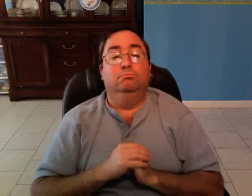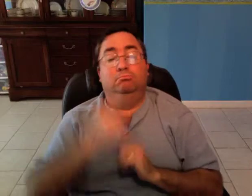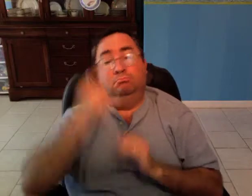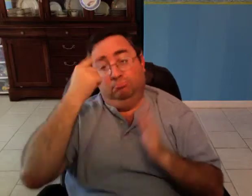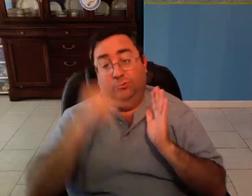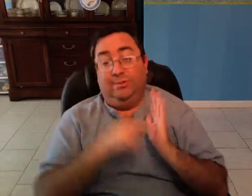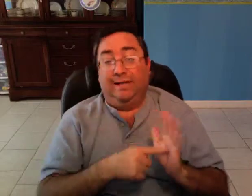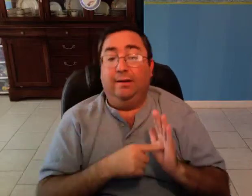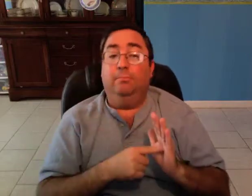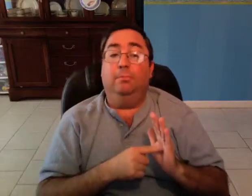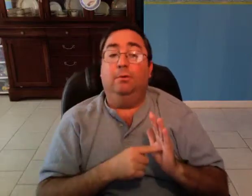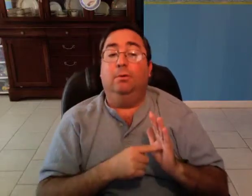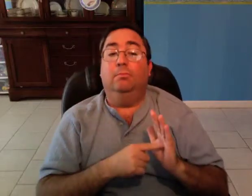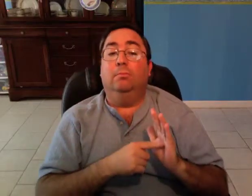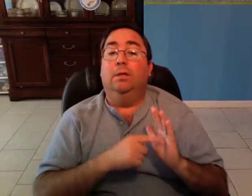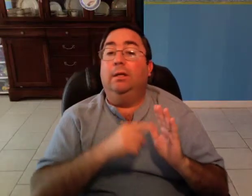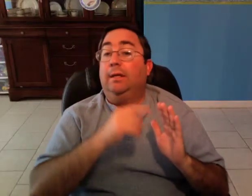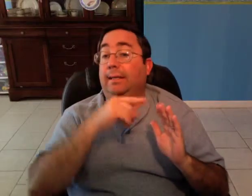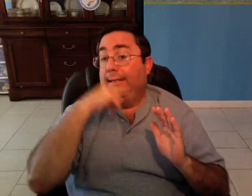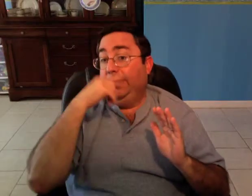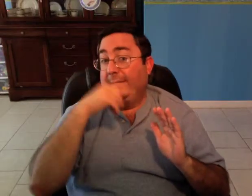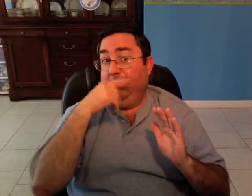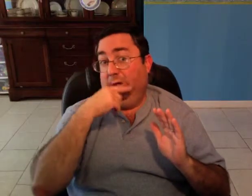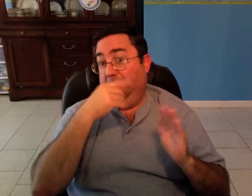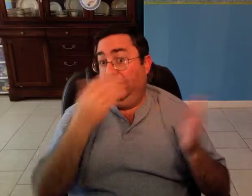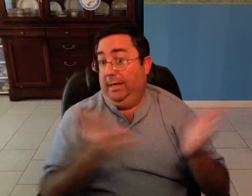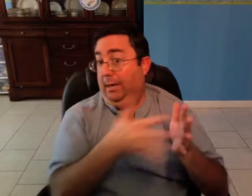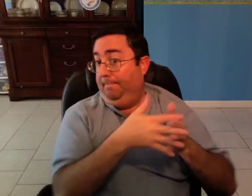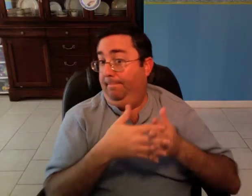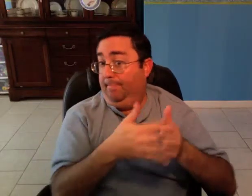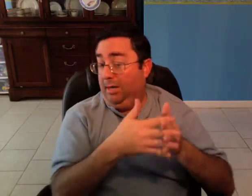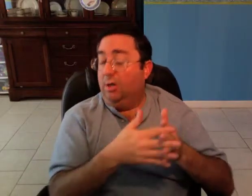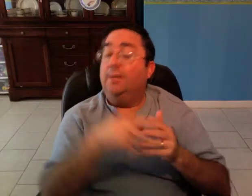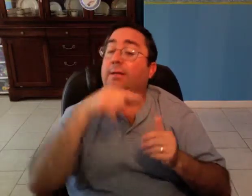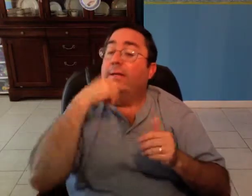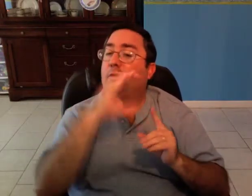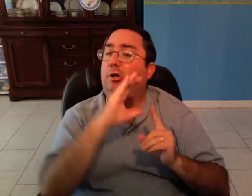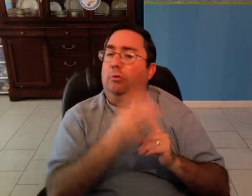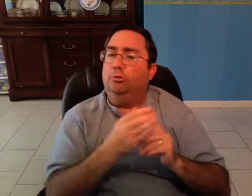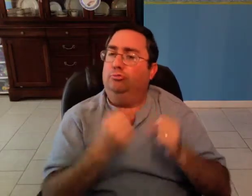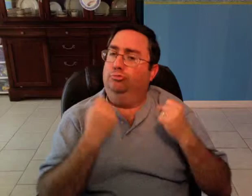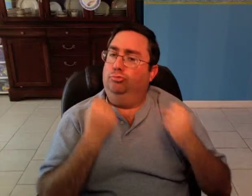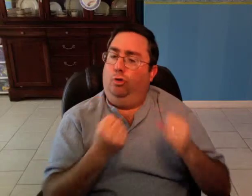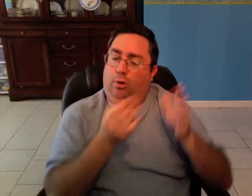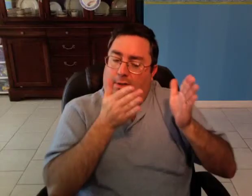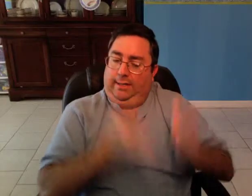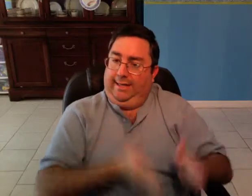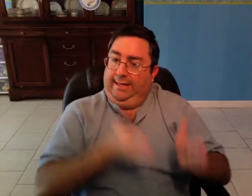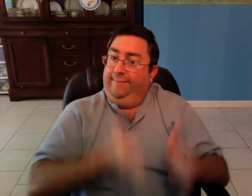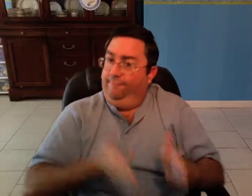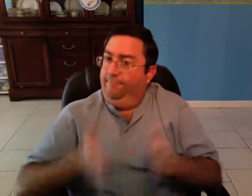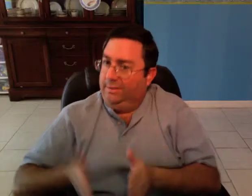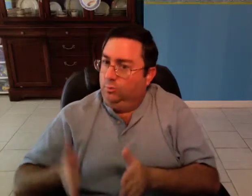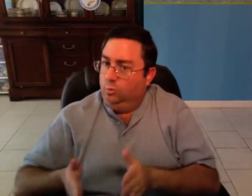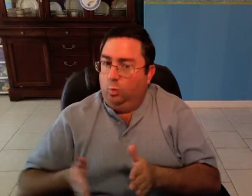for example, Hearing culture in America is more individualistic,